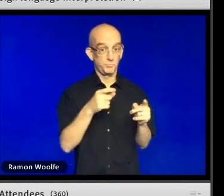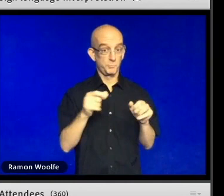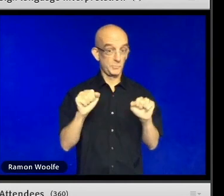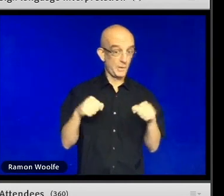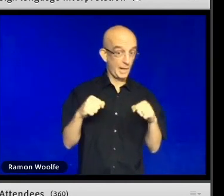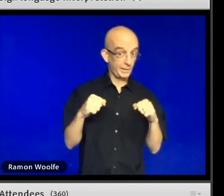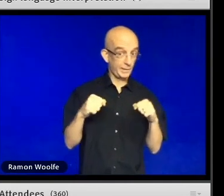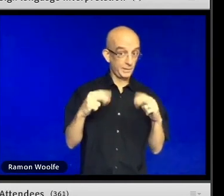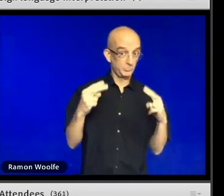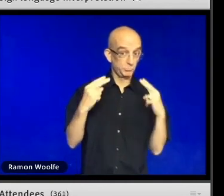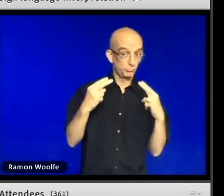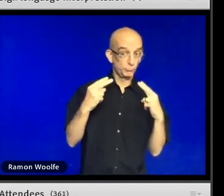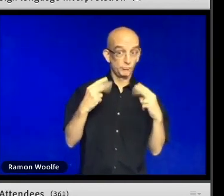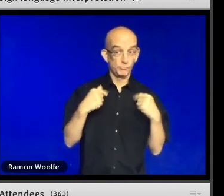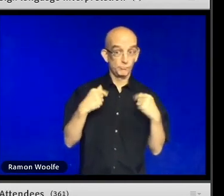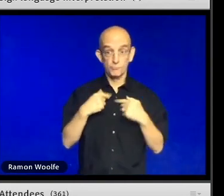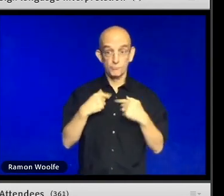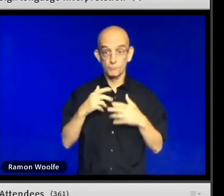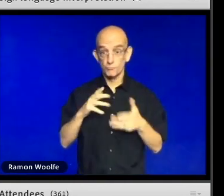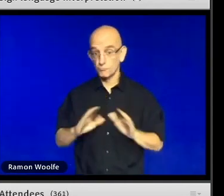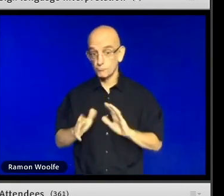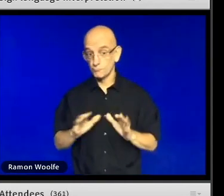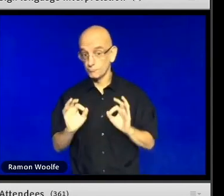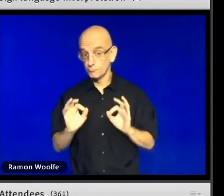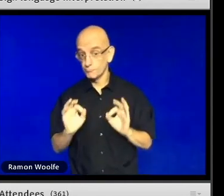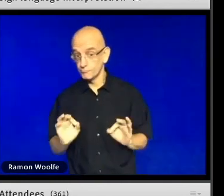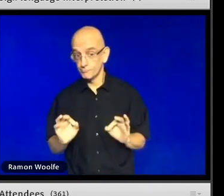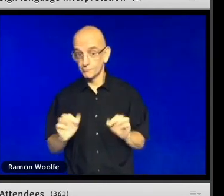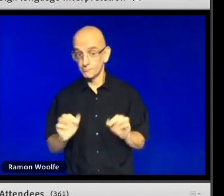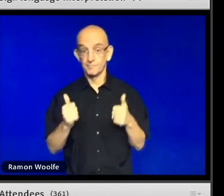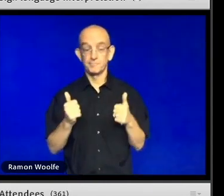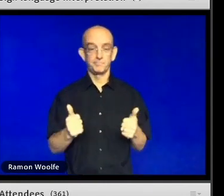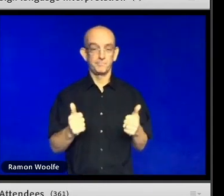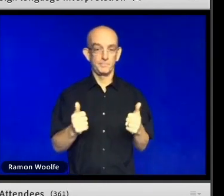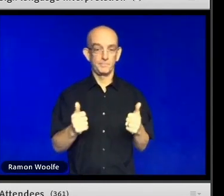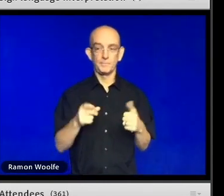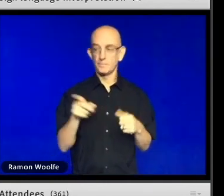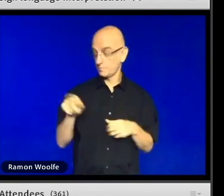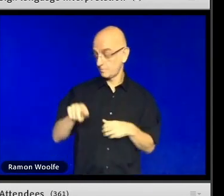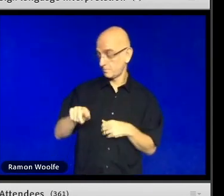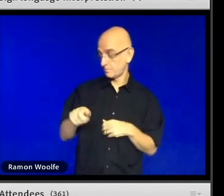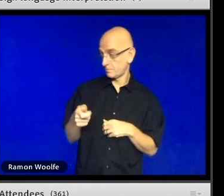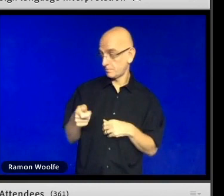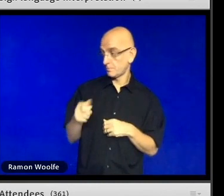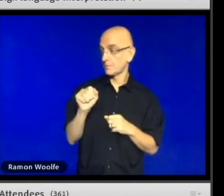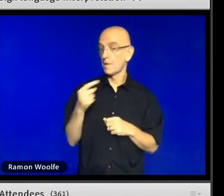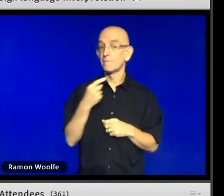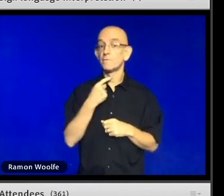is possible to find solutions and I got some key words of what helps to insure such solutions